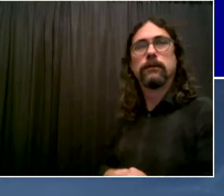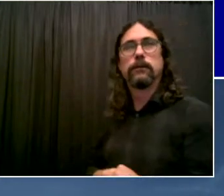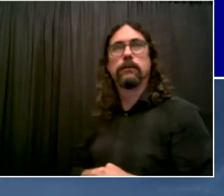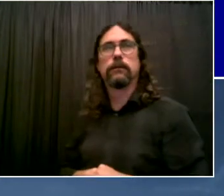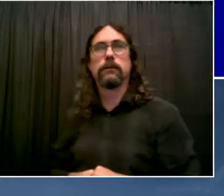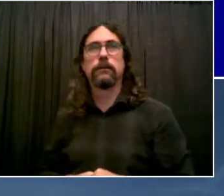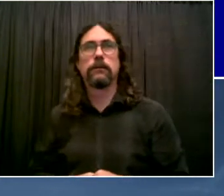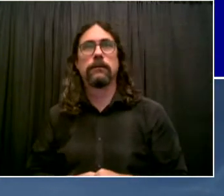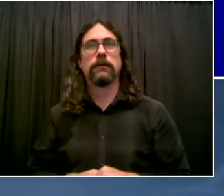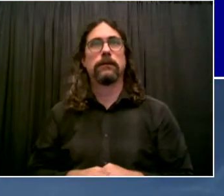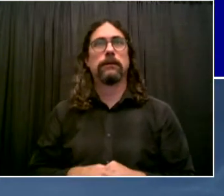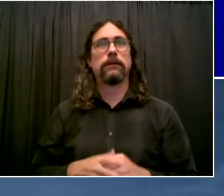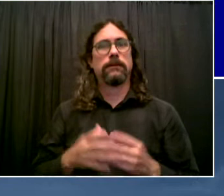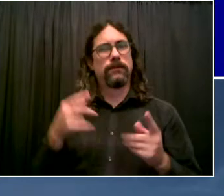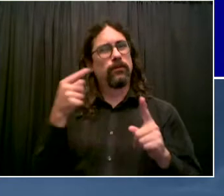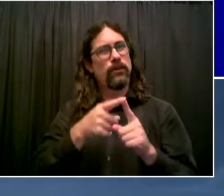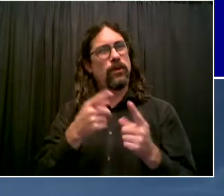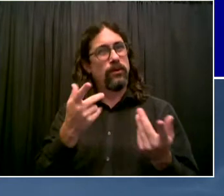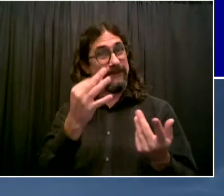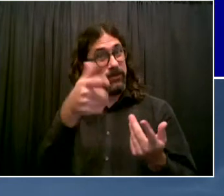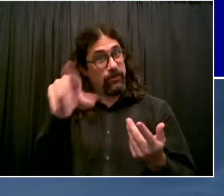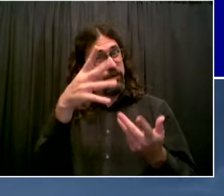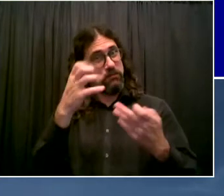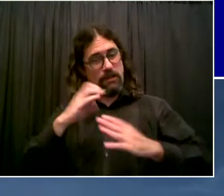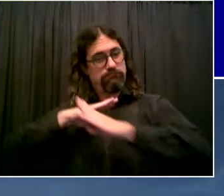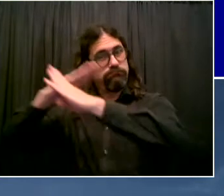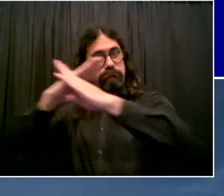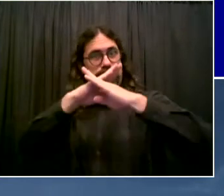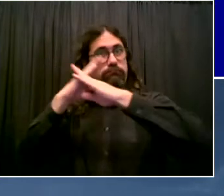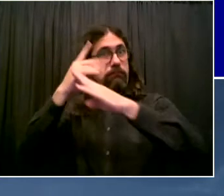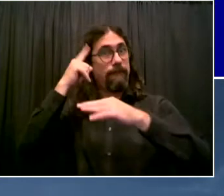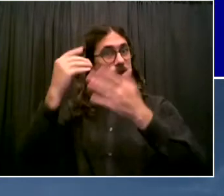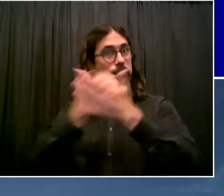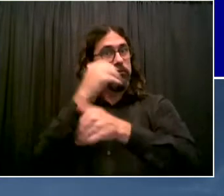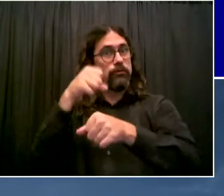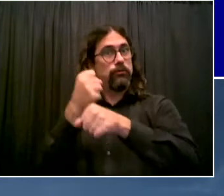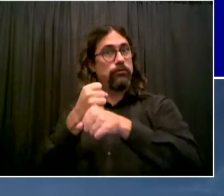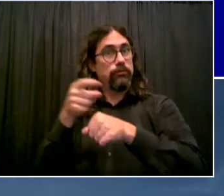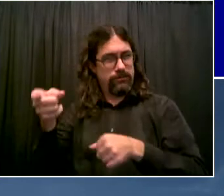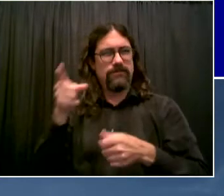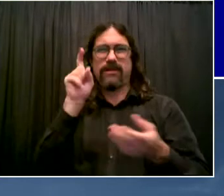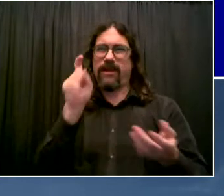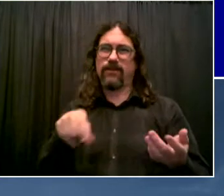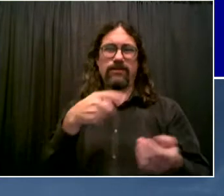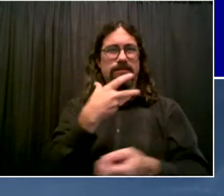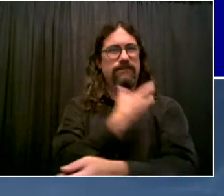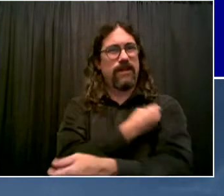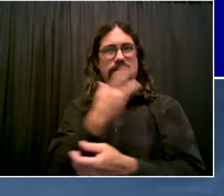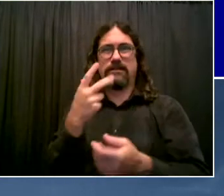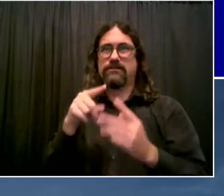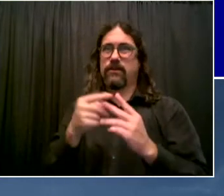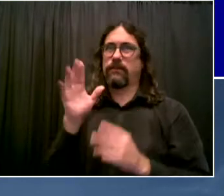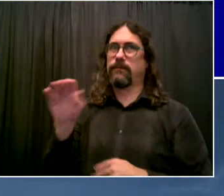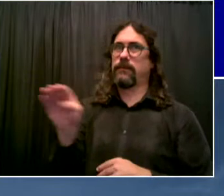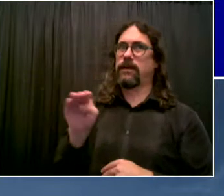IT IS IMPORTANT TO YOU AND WE CERTAINLY URGE IT, ANY KIND F O FAMILY GATHERING AND NOT YET VACCINATED, IT IS SO IMPTORANT TO GET VACCINATED TO KEEP EVERYONE